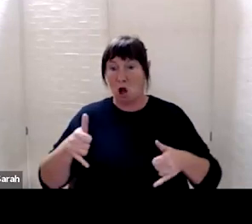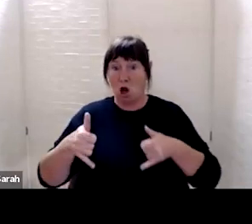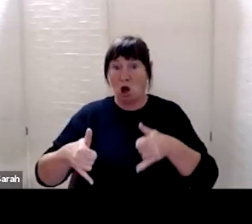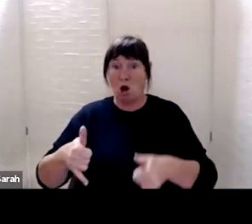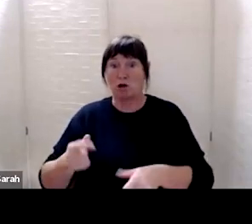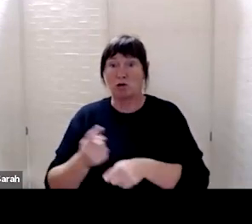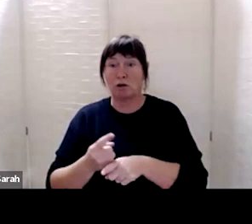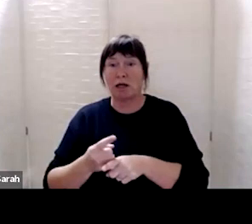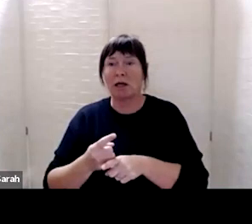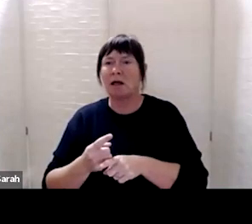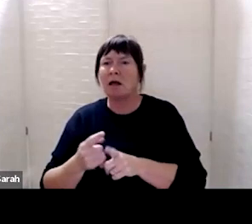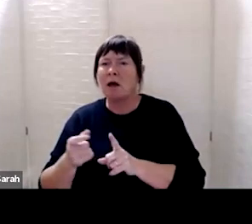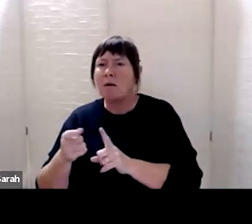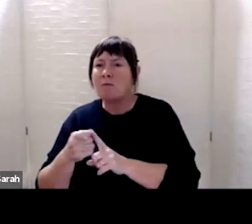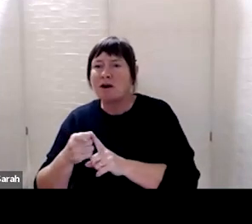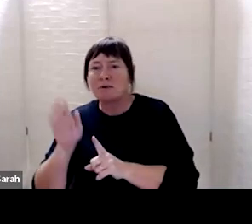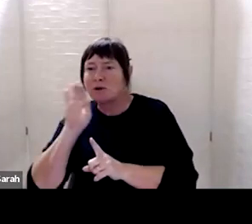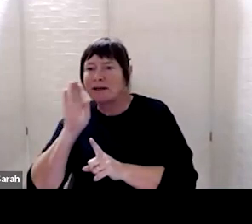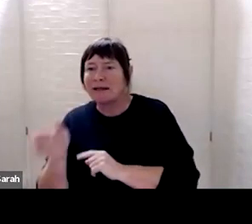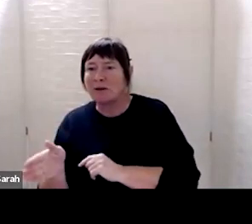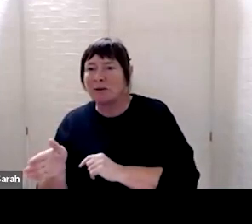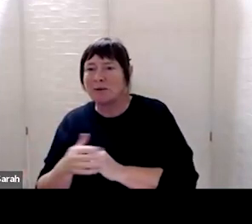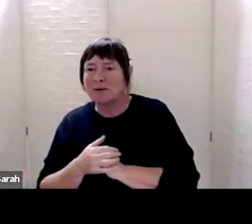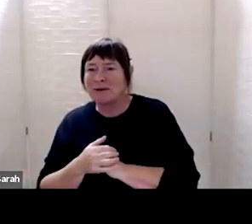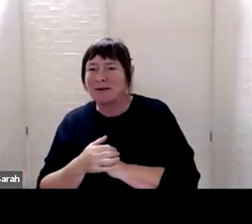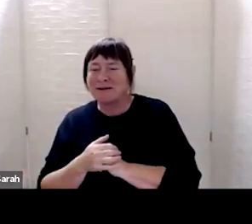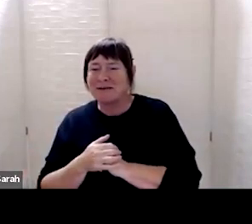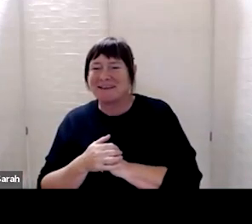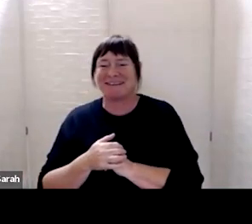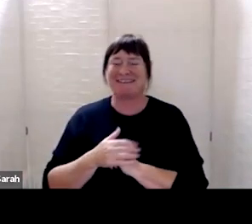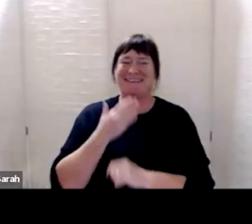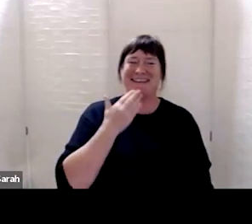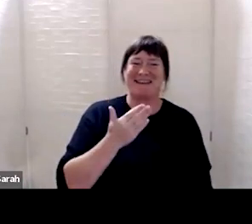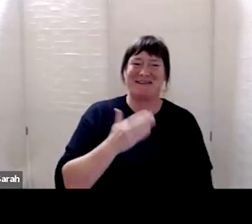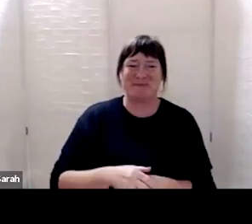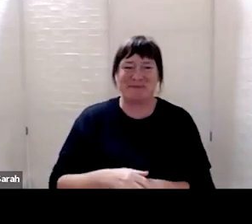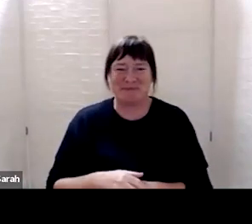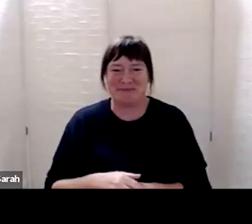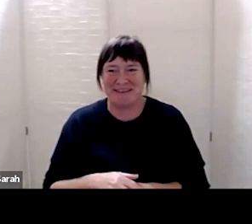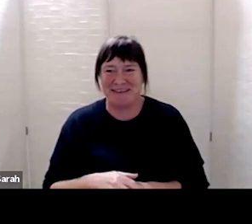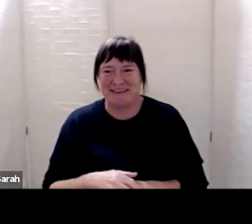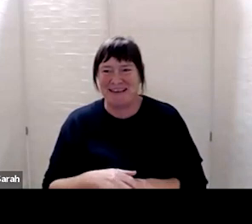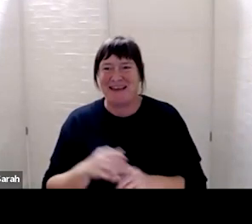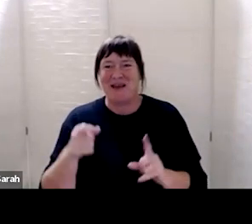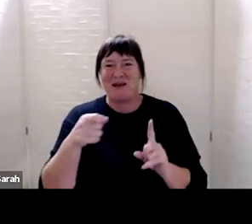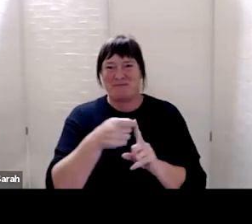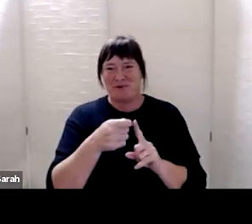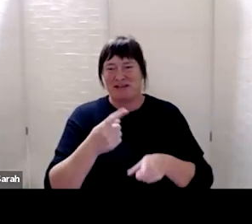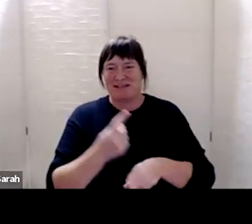I think you’ve popped on mute again. Thank you Loren. Thank you for that Amanda.